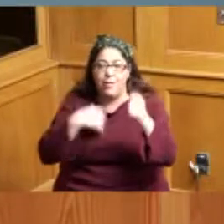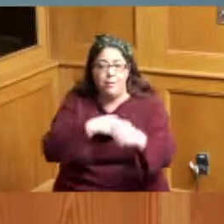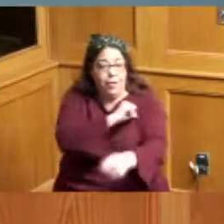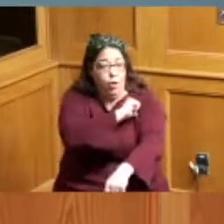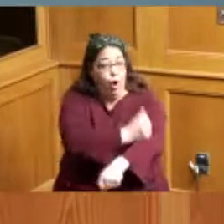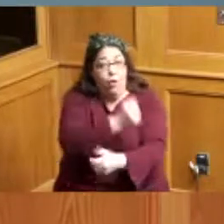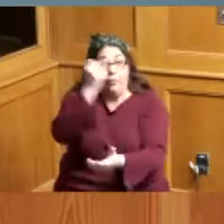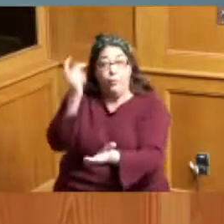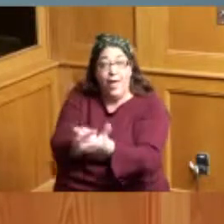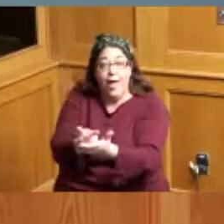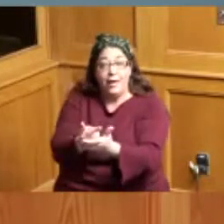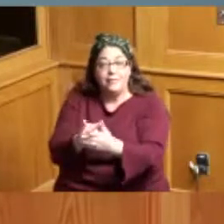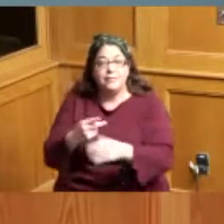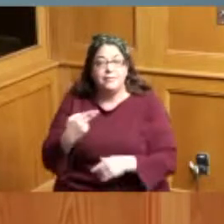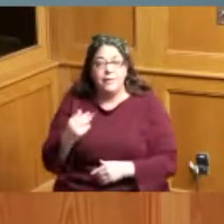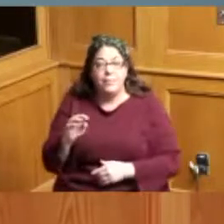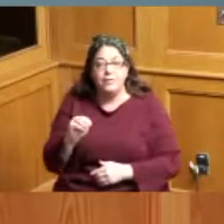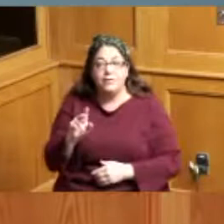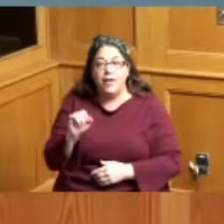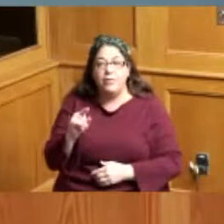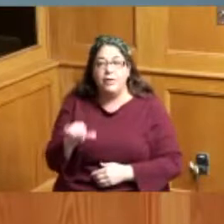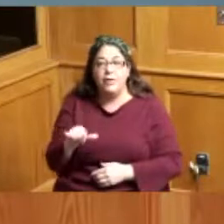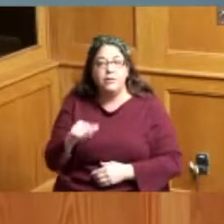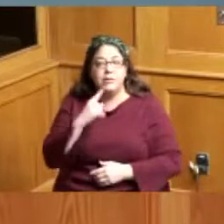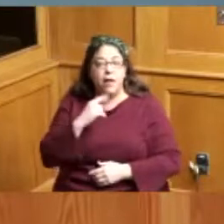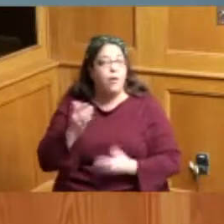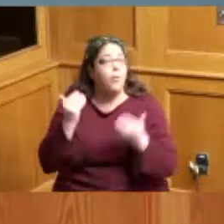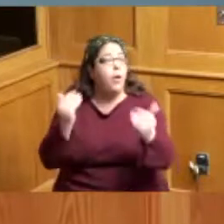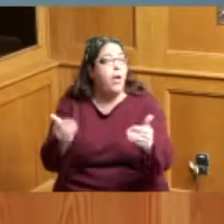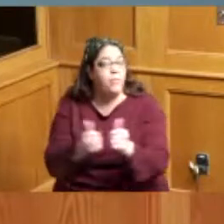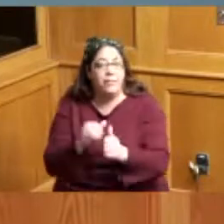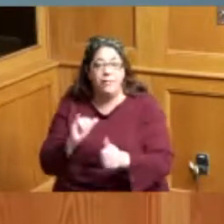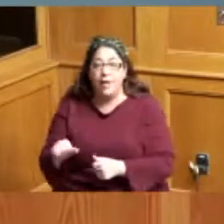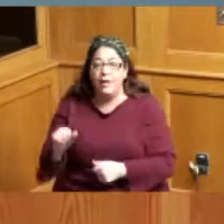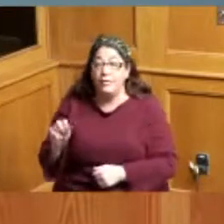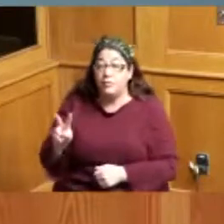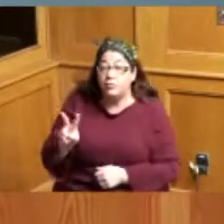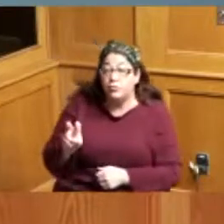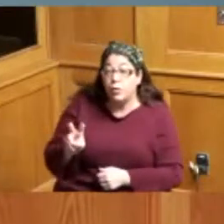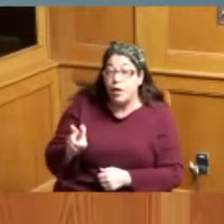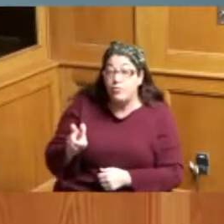that it's okay for all these people to come together maybe 200 and maybe 30,000.